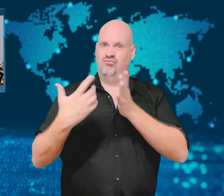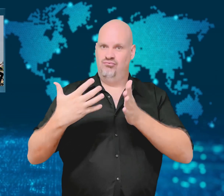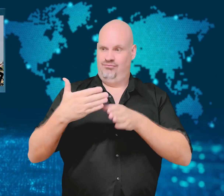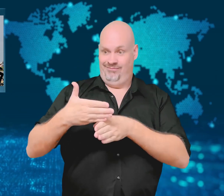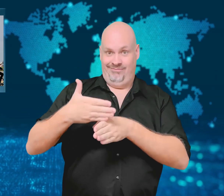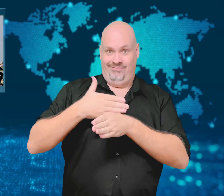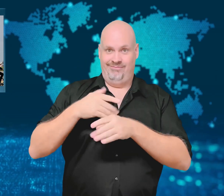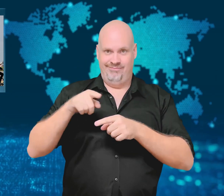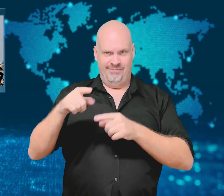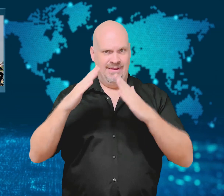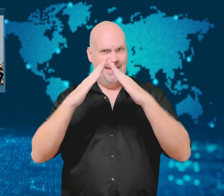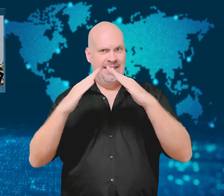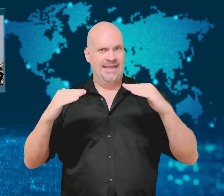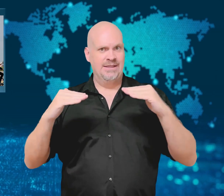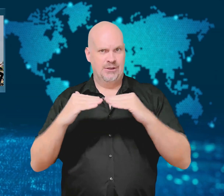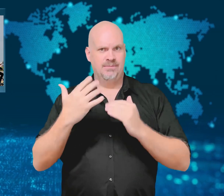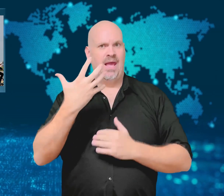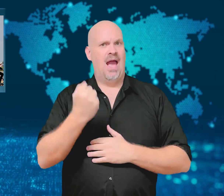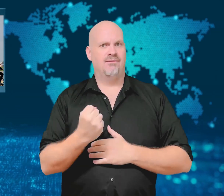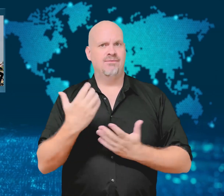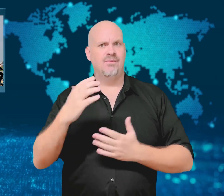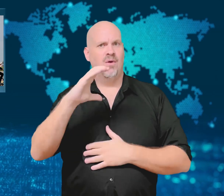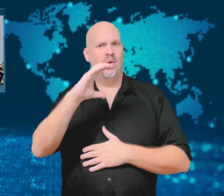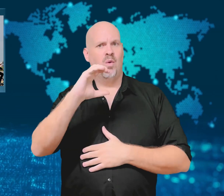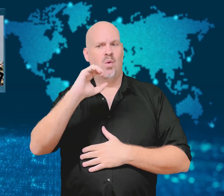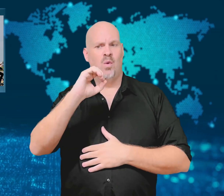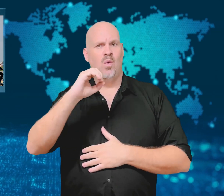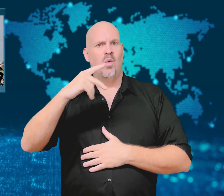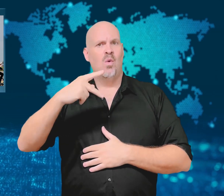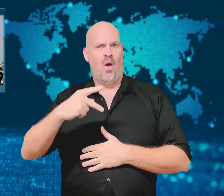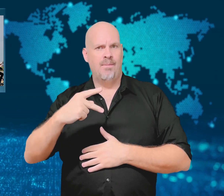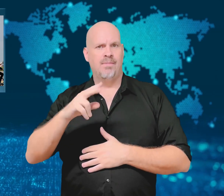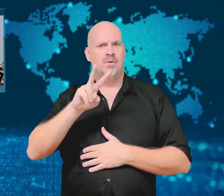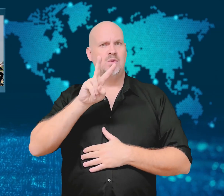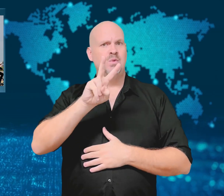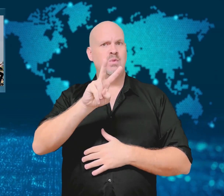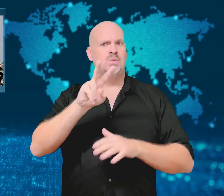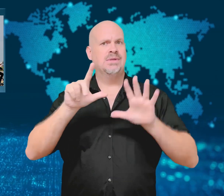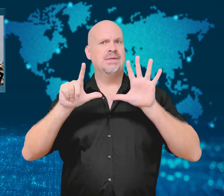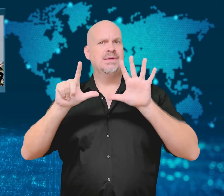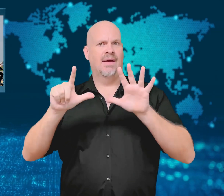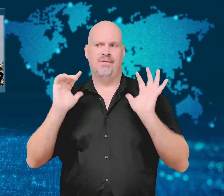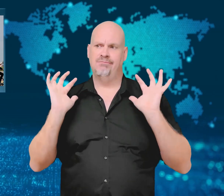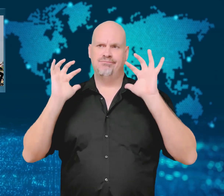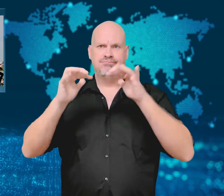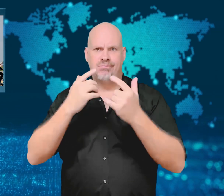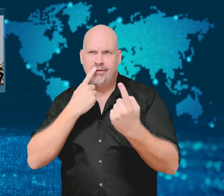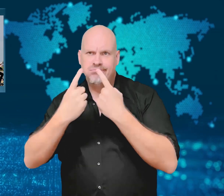The protesters were there to draw attention to climate warming ahead